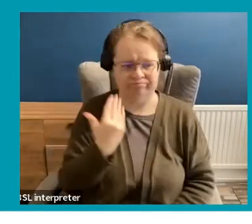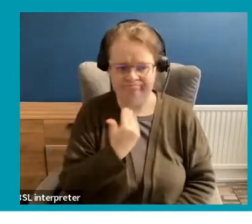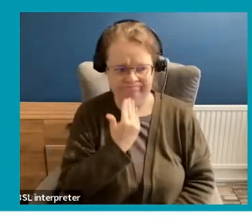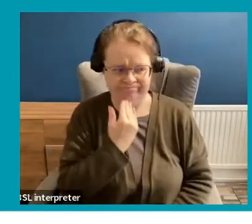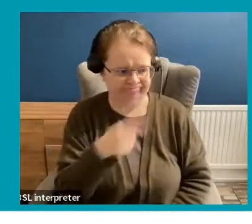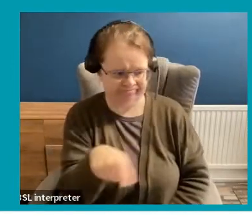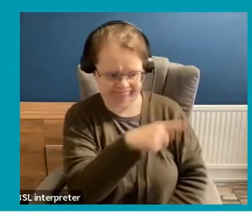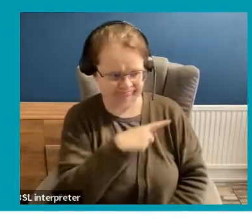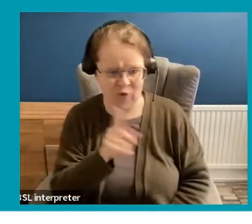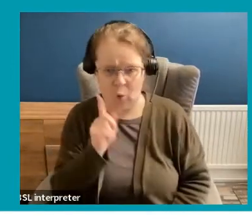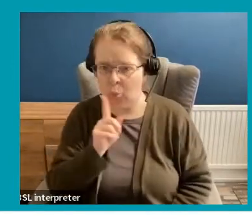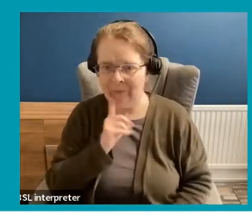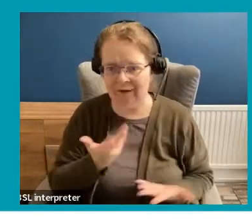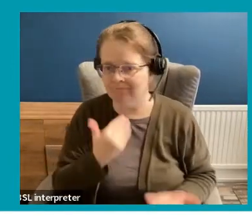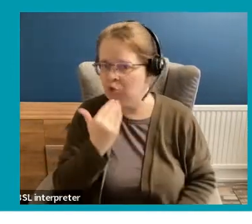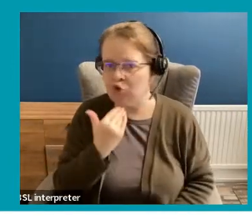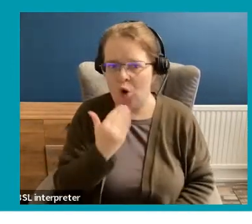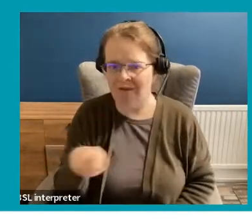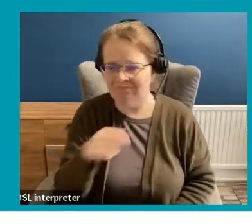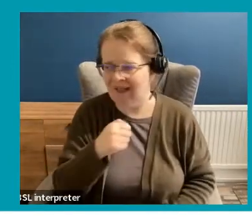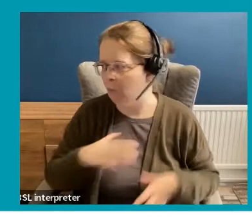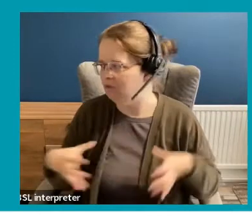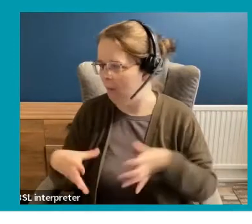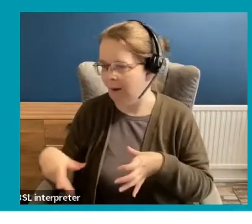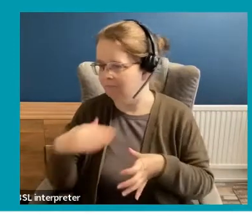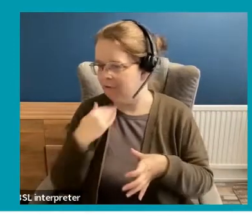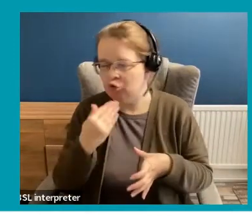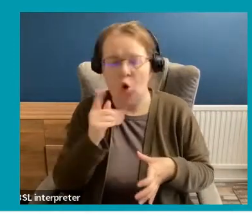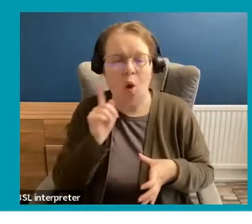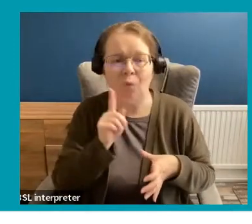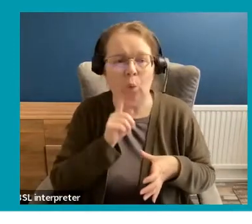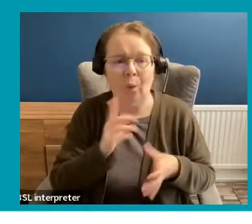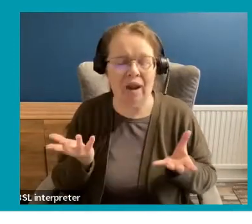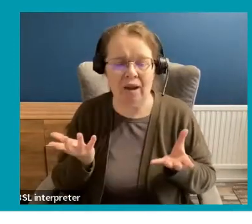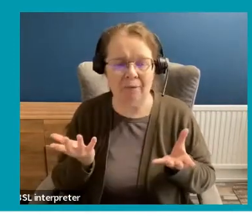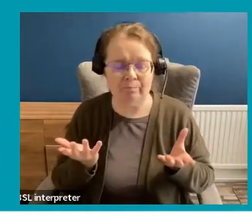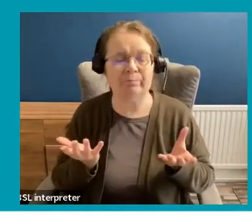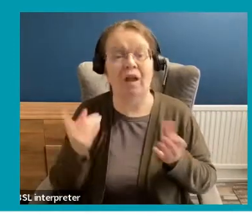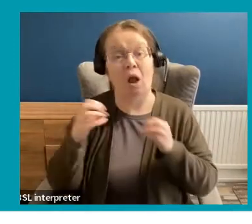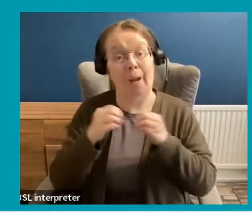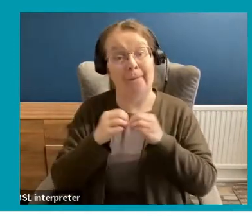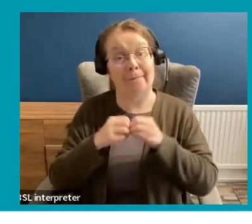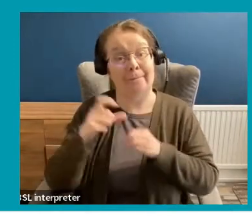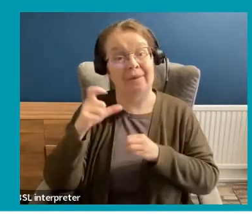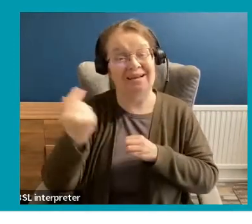working in the department. The BBC at the time had about 50-50